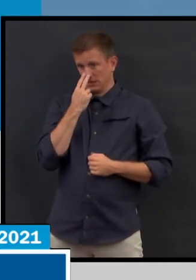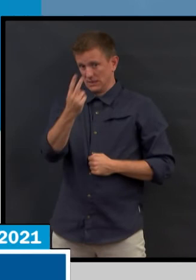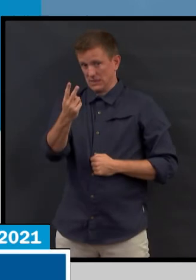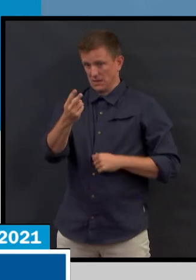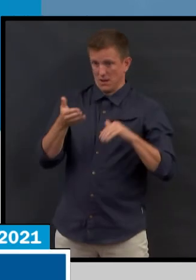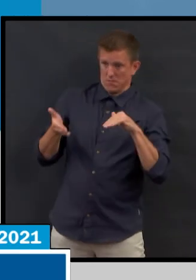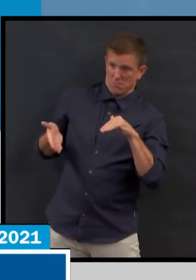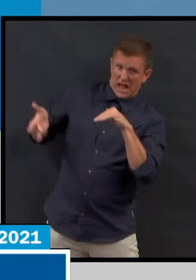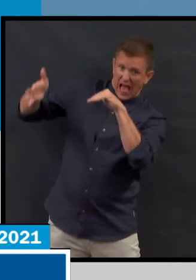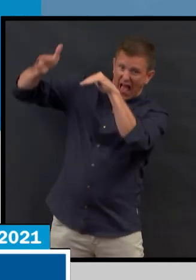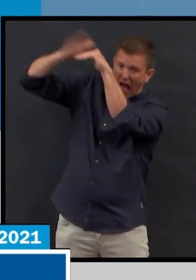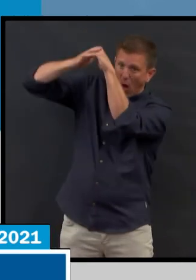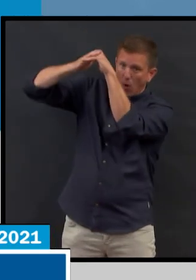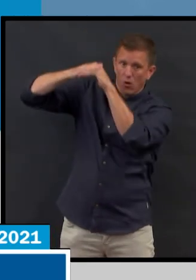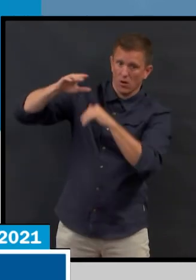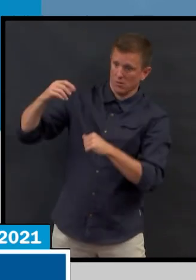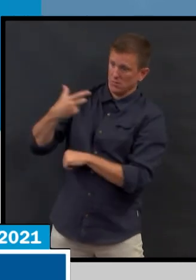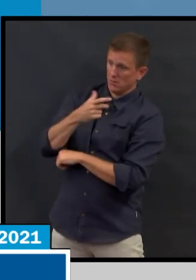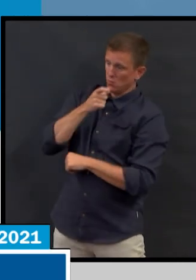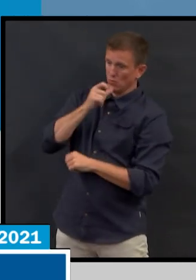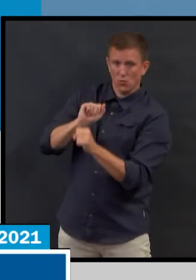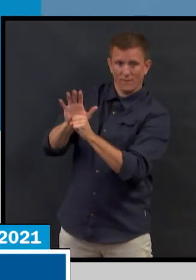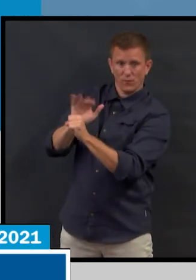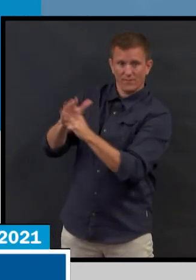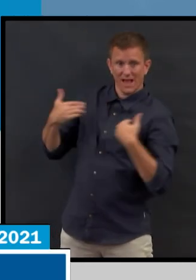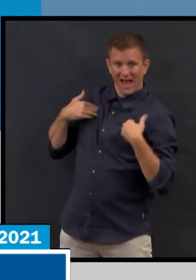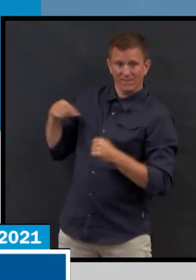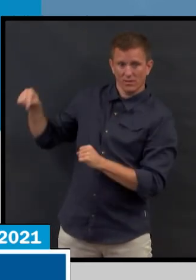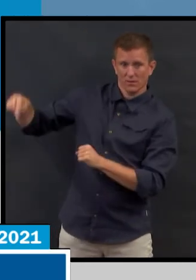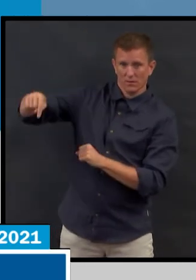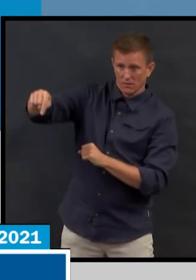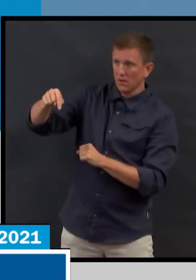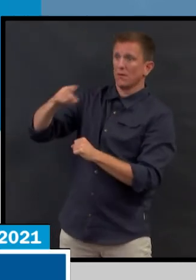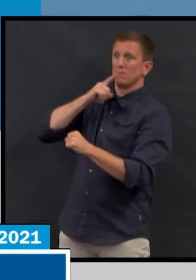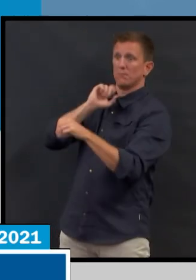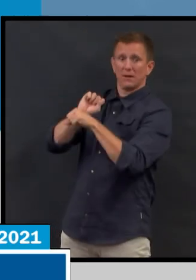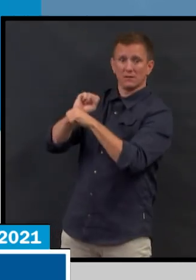begin to see bob mcdonald in the department of public health and environment begin to